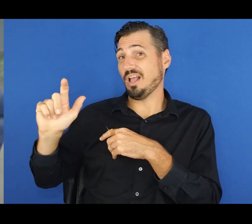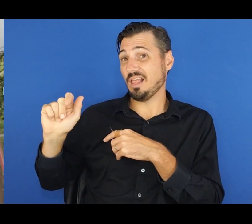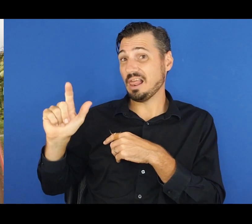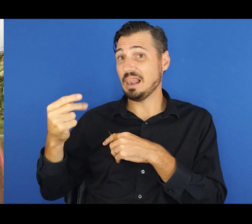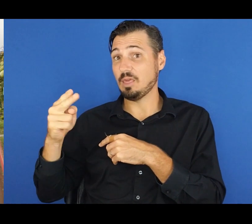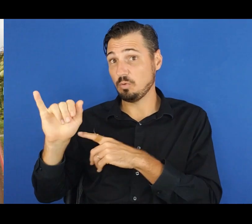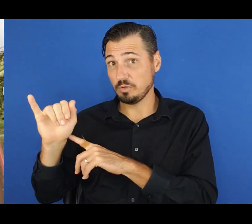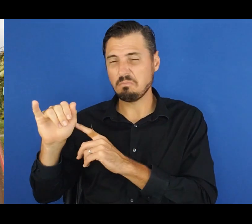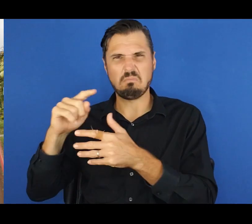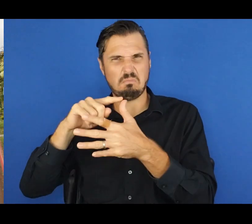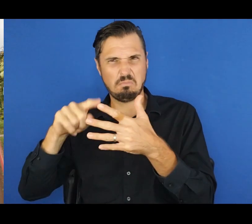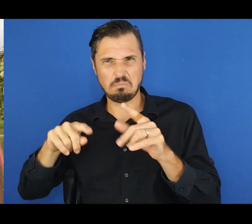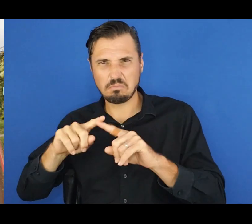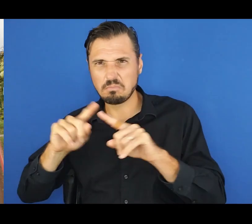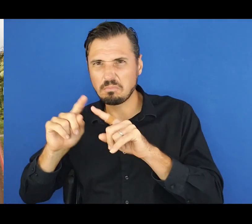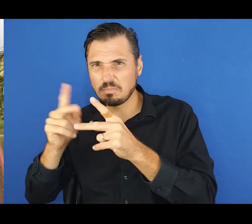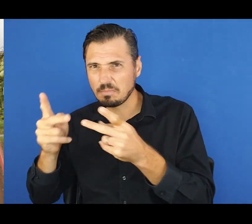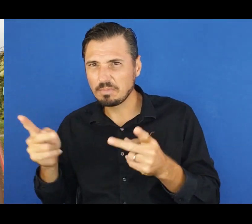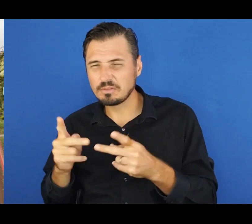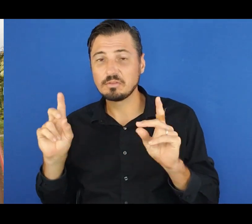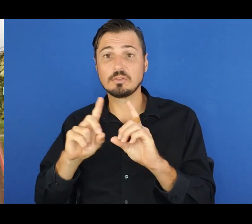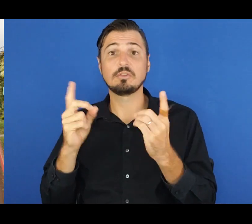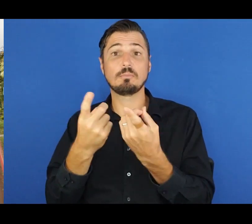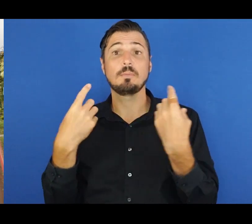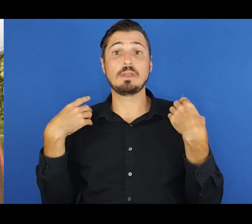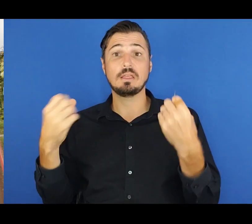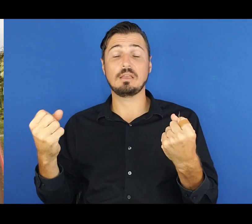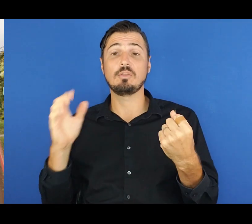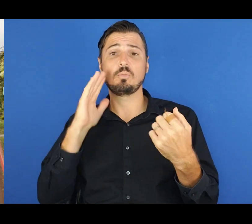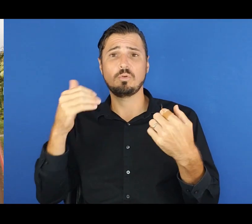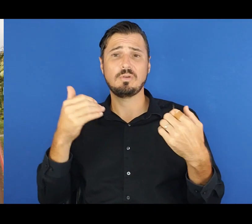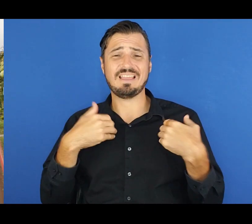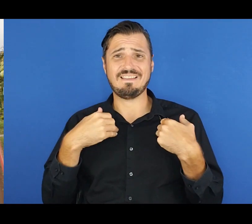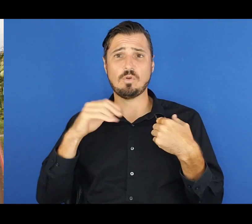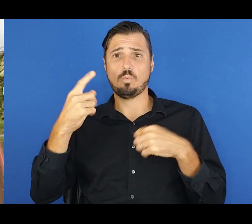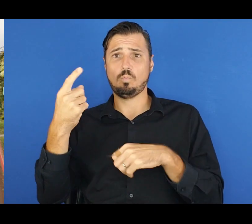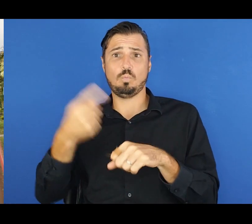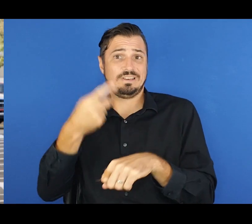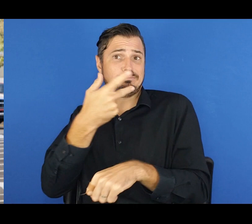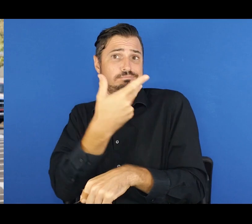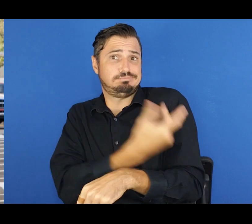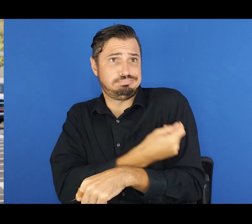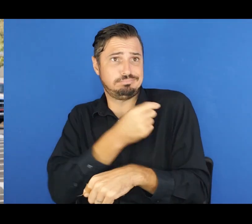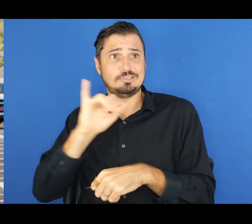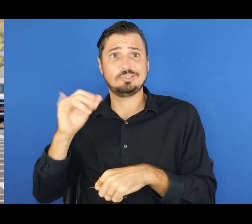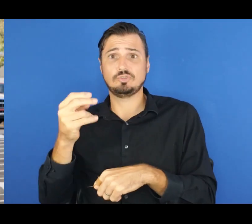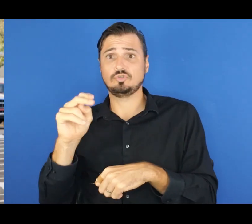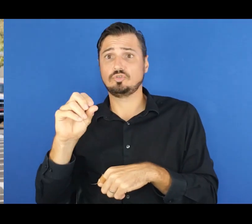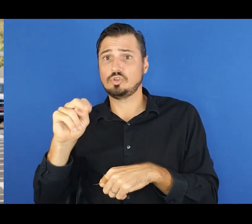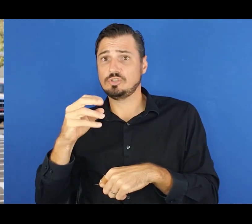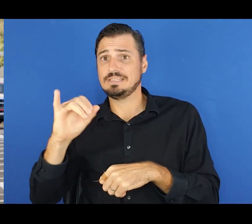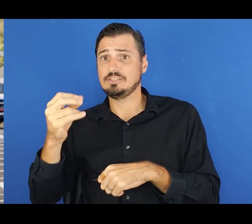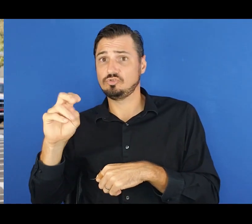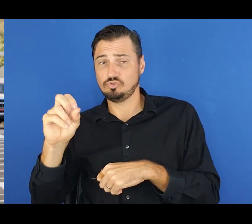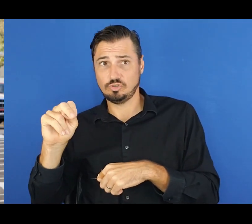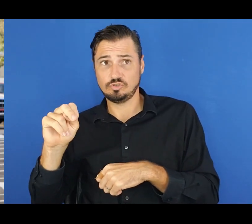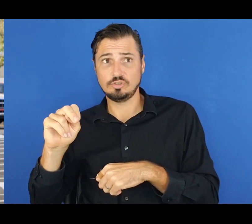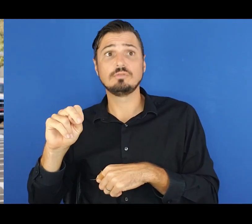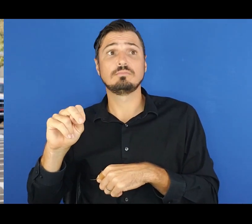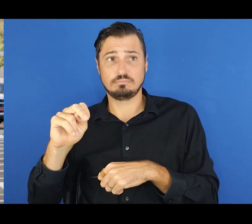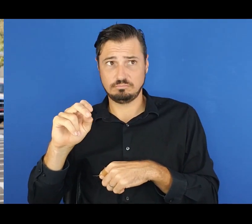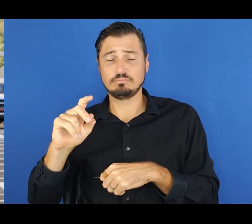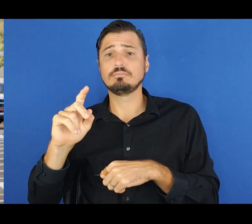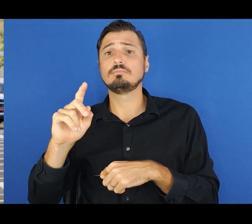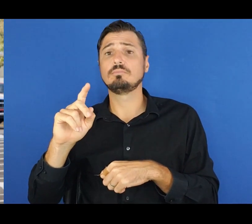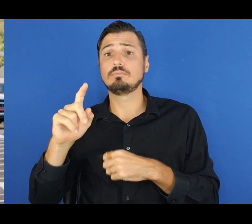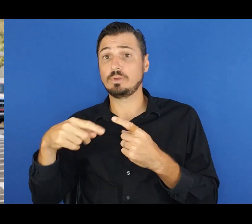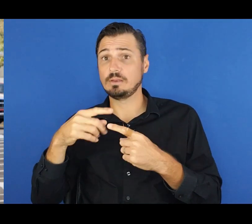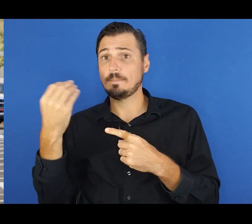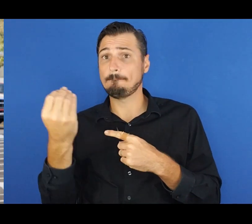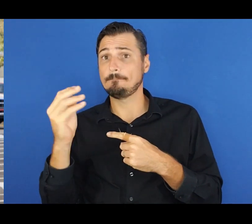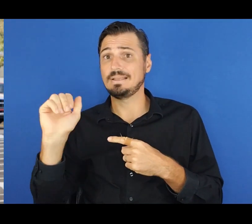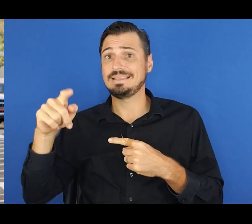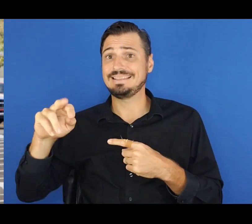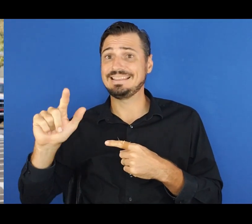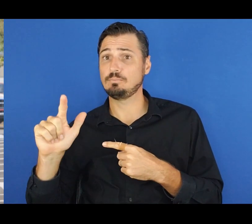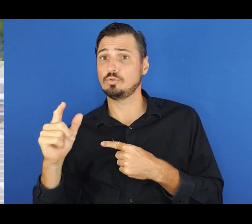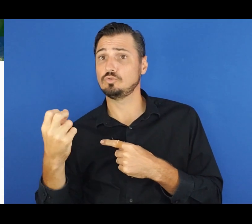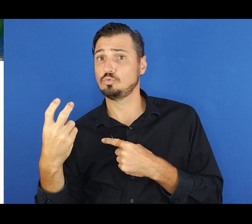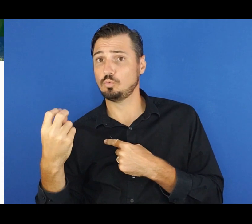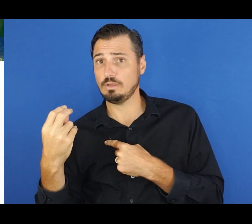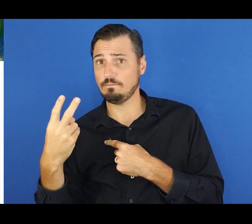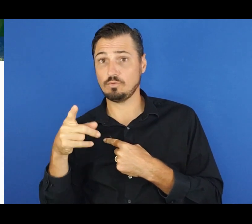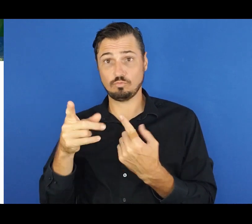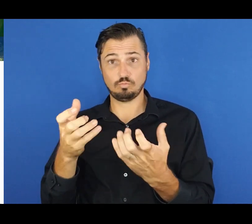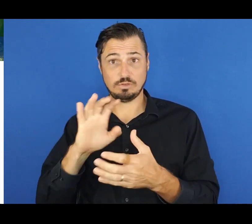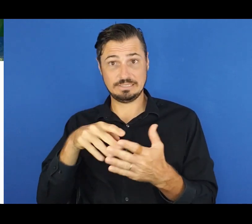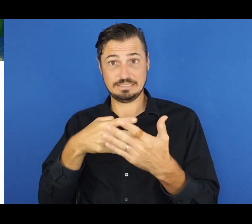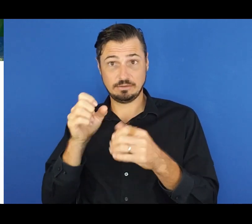The Department of Health has a one-shot Johnson & Johnson clinic from 8 a.m. to 1 p.m. at Kauai War Memorial Convention Hall in Lihue on Monday, April 12. To schedule an appointment